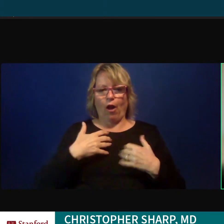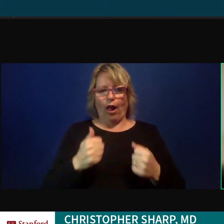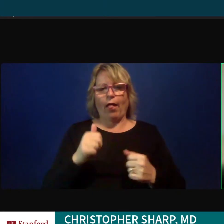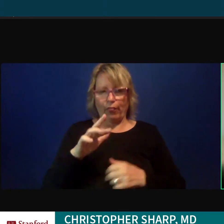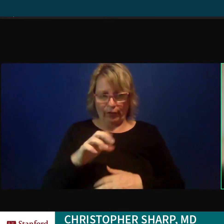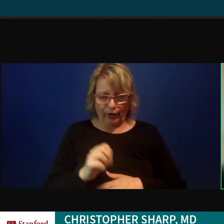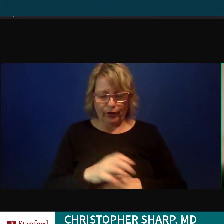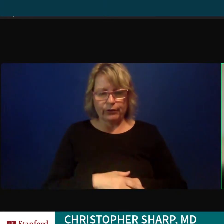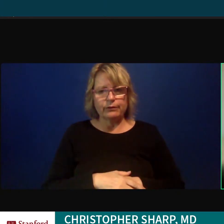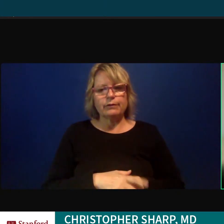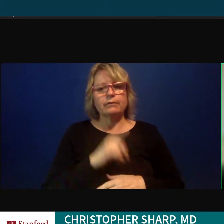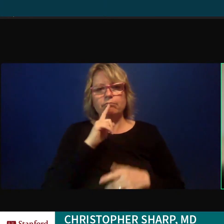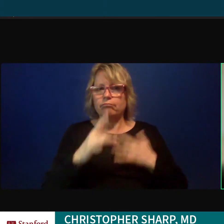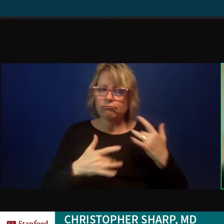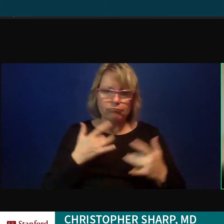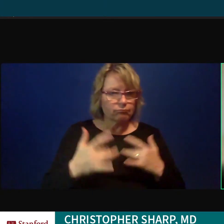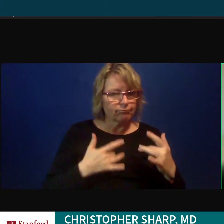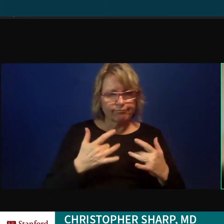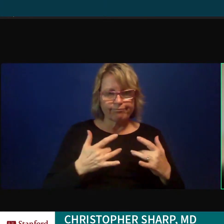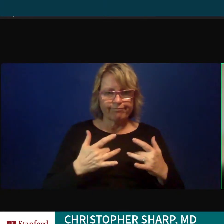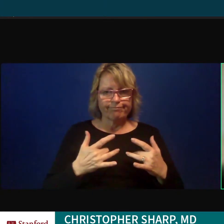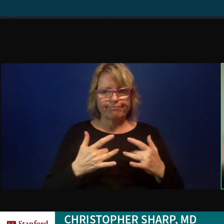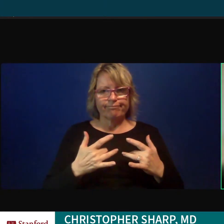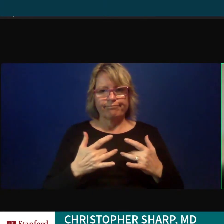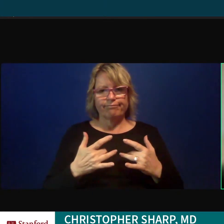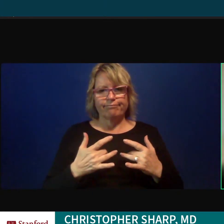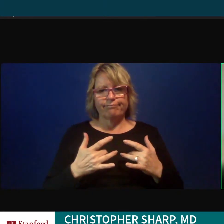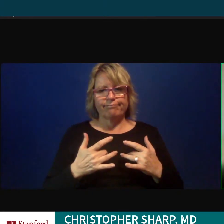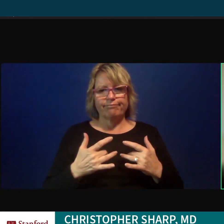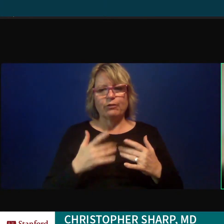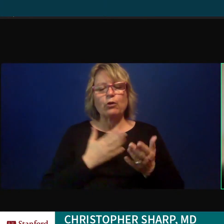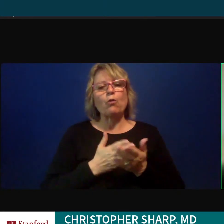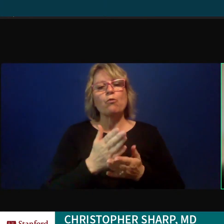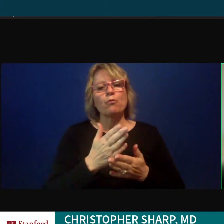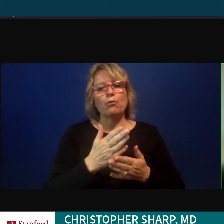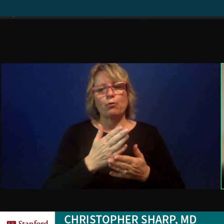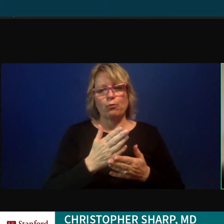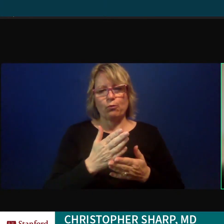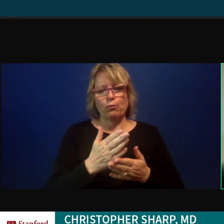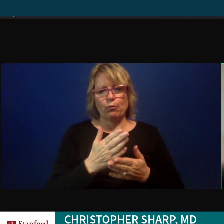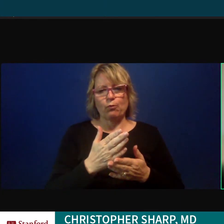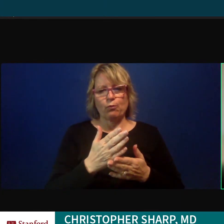I am super excited now to spend a moment going through and making you introduced